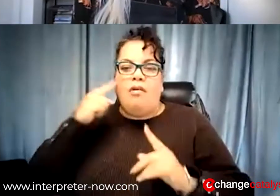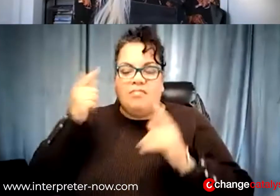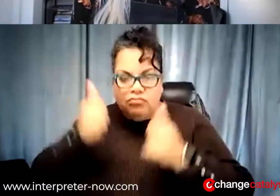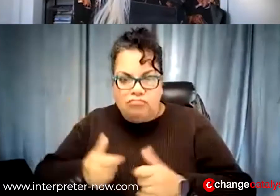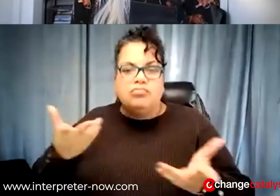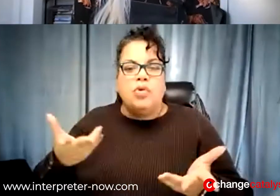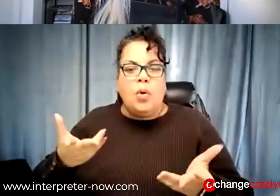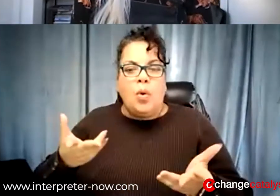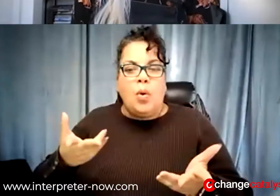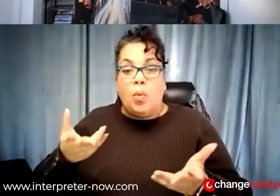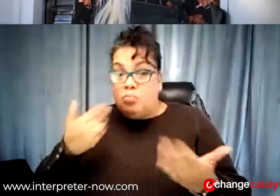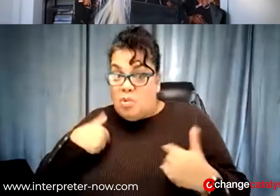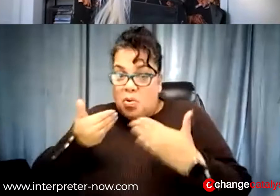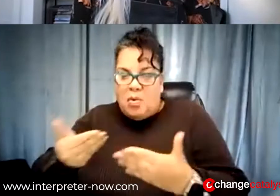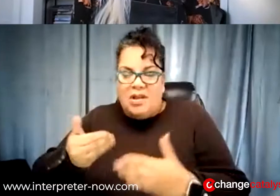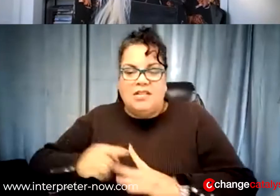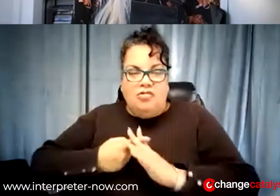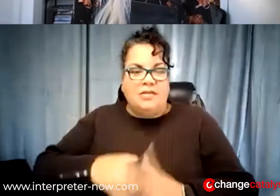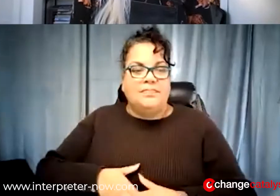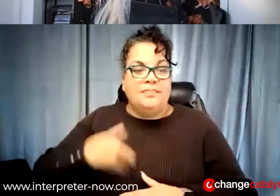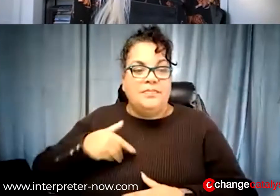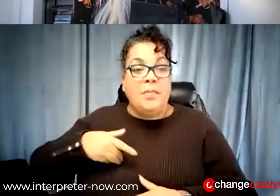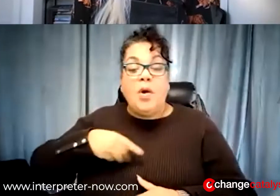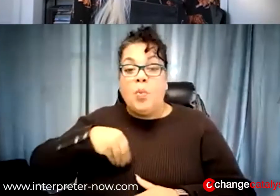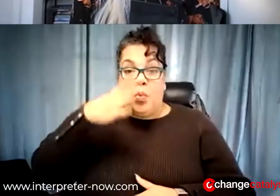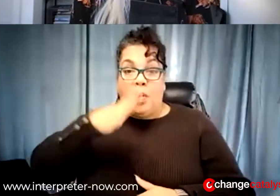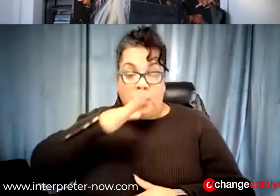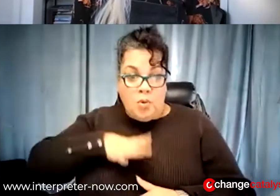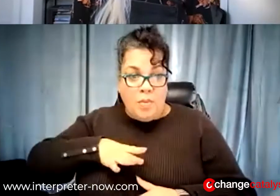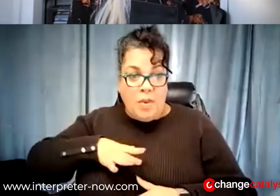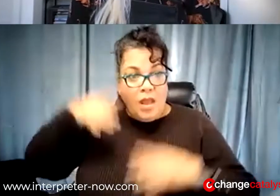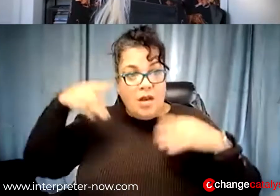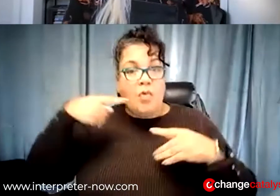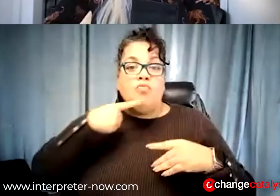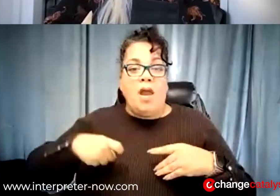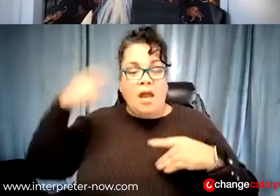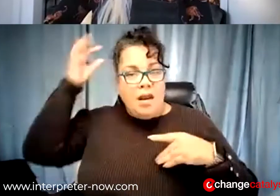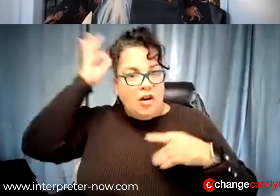I'm a White woman with long red hair and black and white glasses, and I'm wearing a black